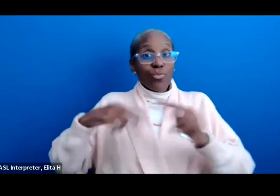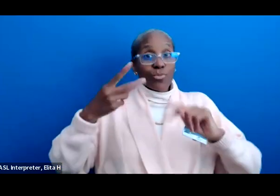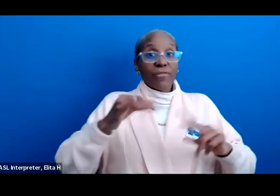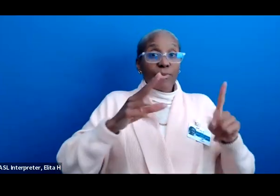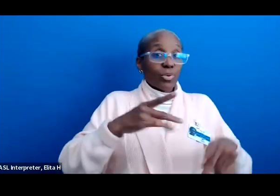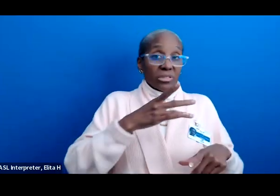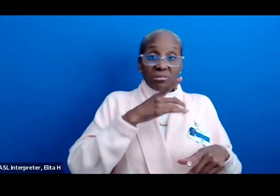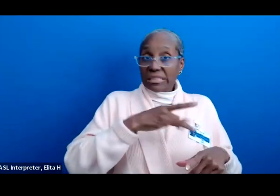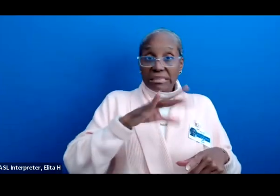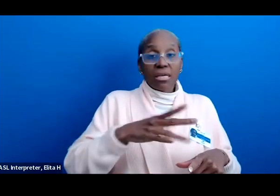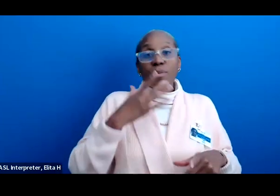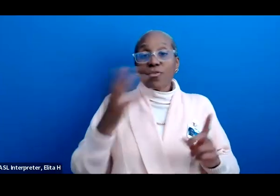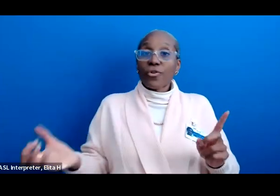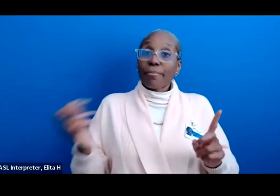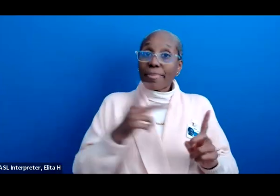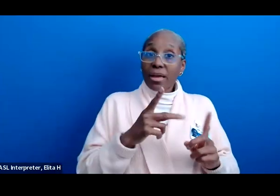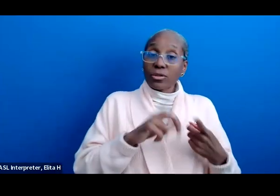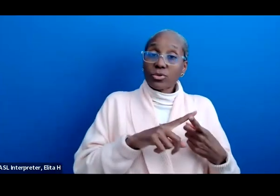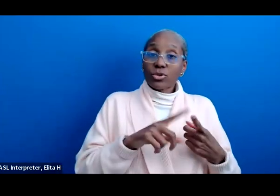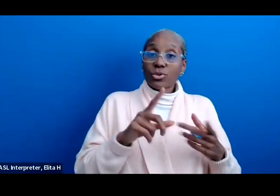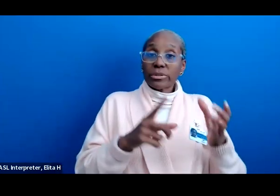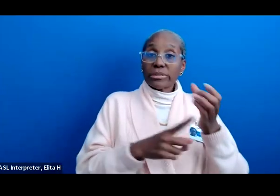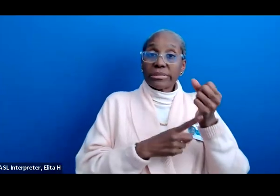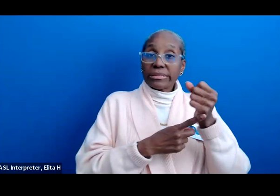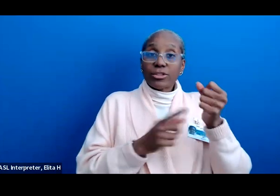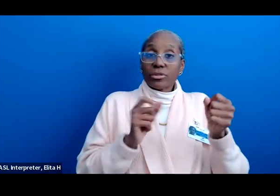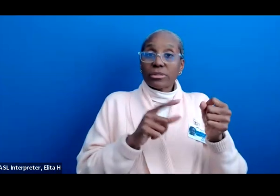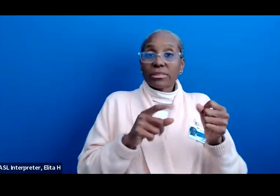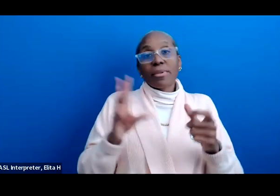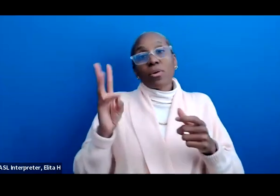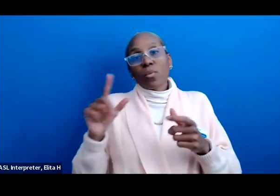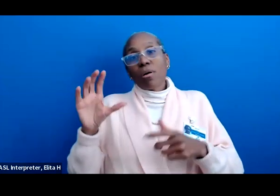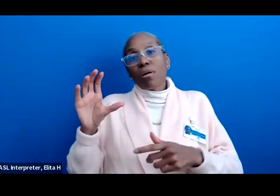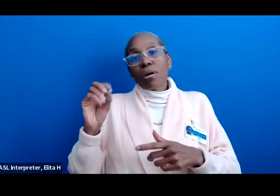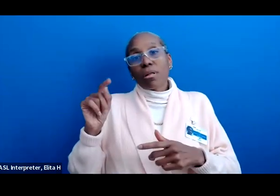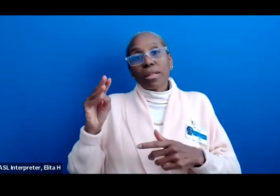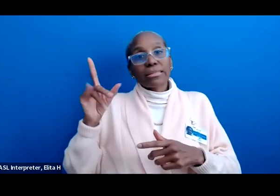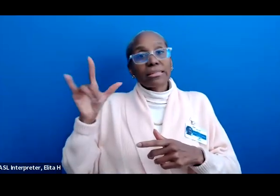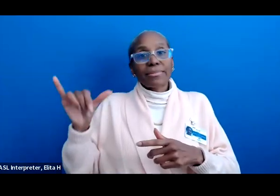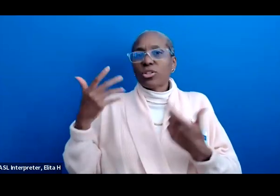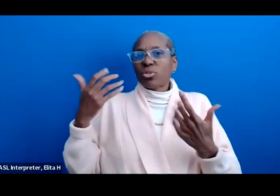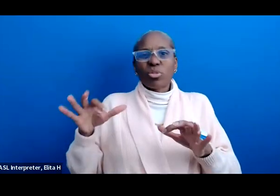I prefer to go back to the digital stim. Well, a colostomy is not something you want to try for